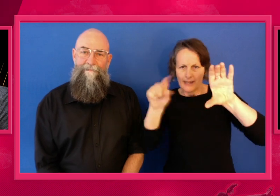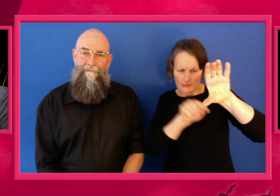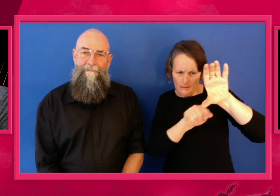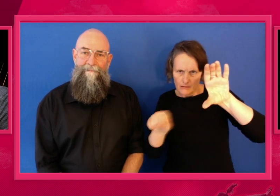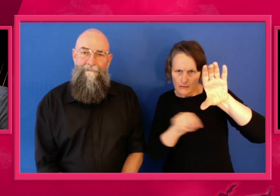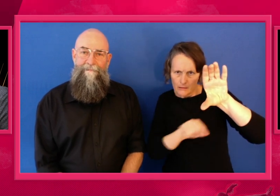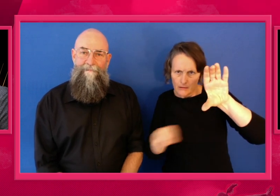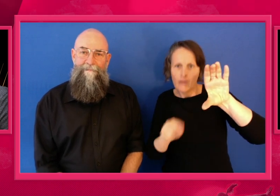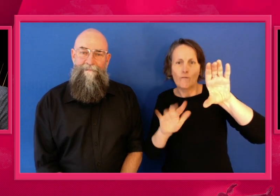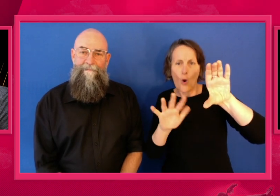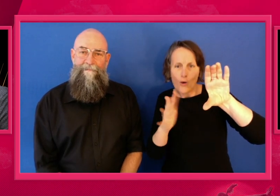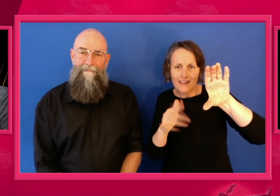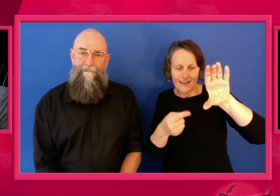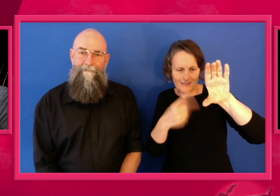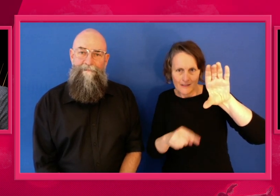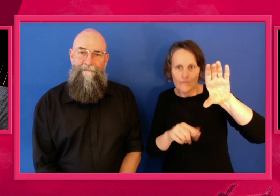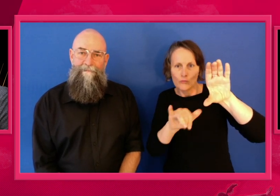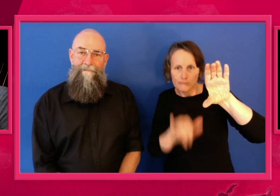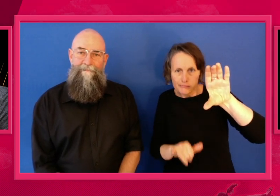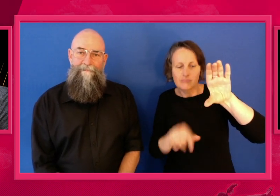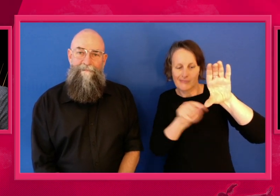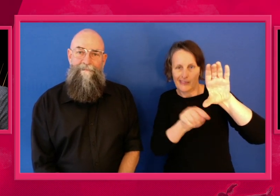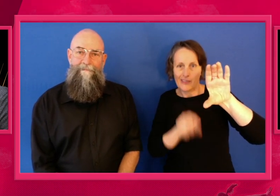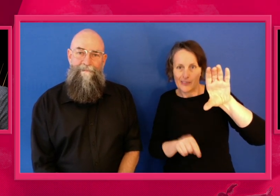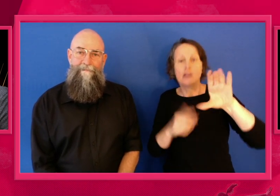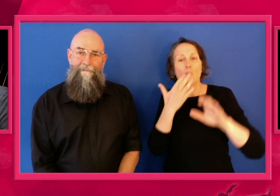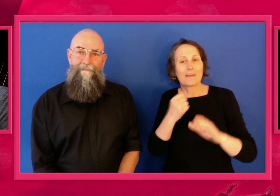posted beneath the podcast. So make sure you're getting the podcast at the ABC Listen app